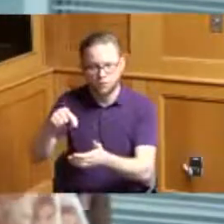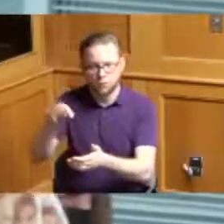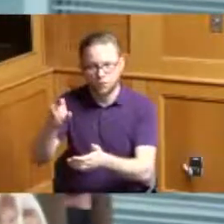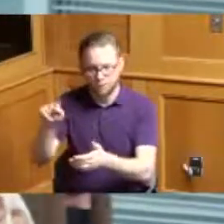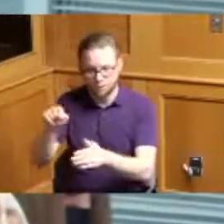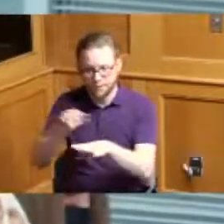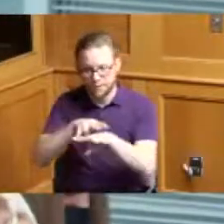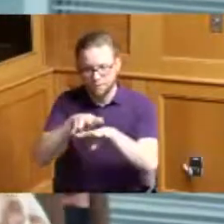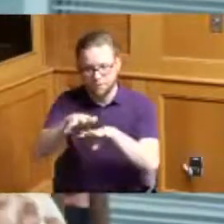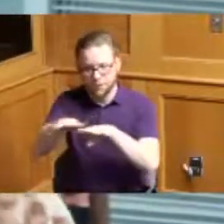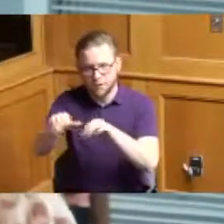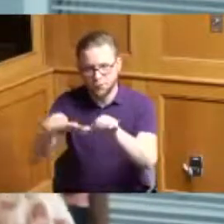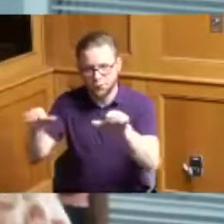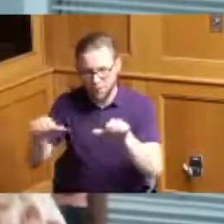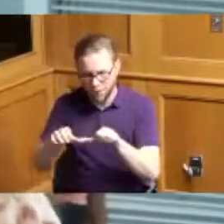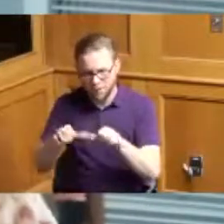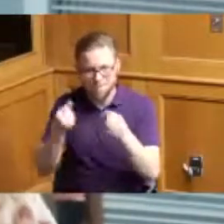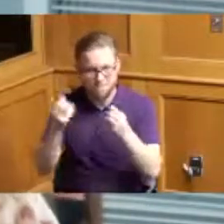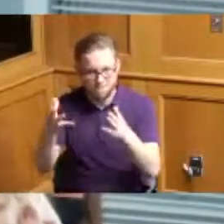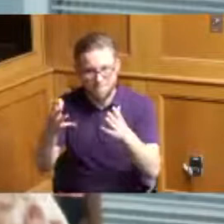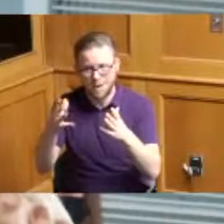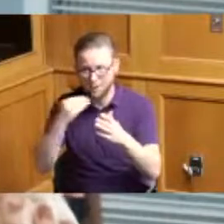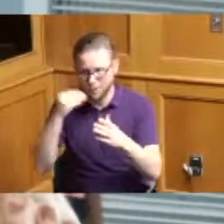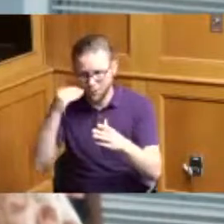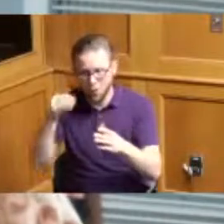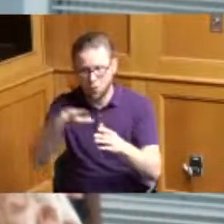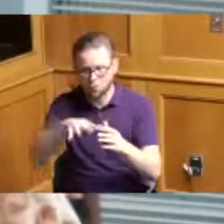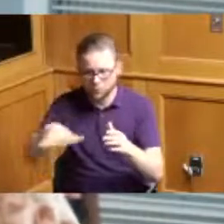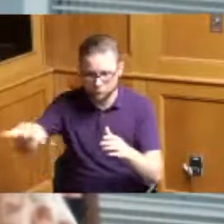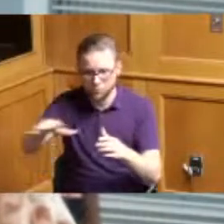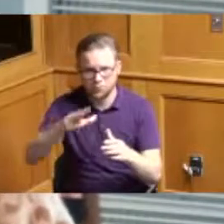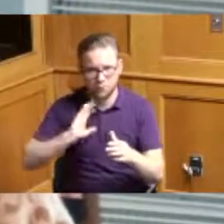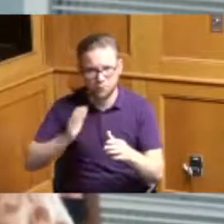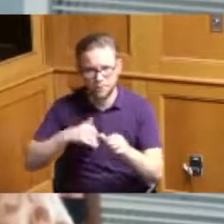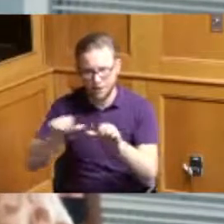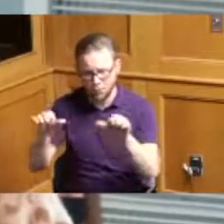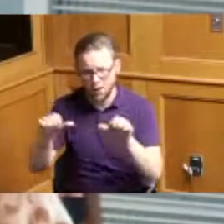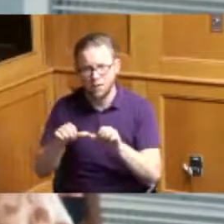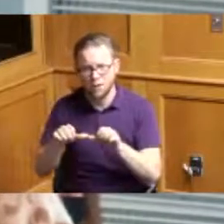area which is most of many of the homes in MSD service area you're absolutely right what is